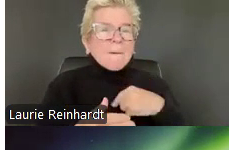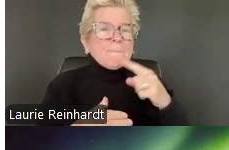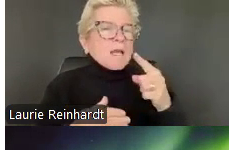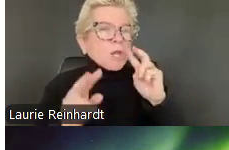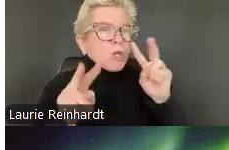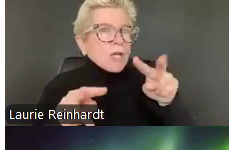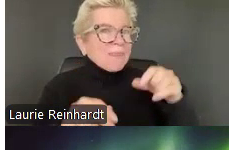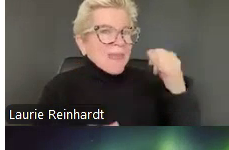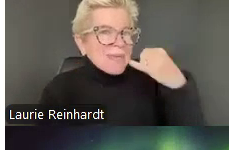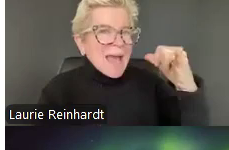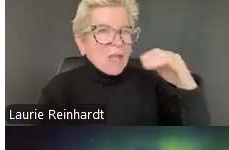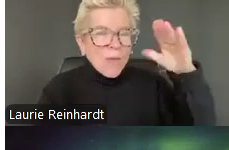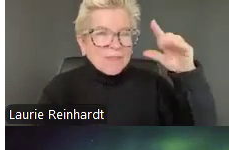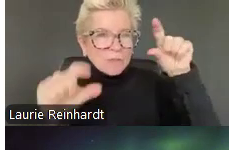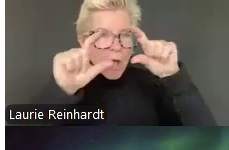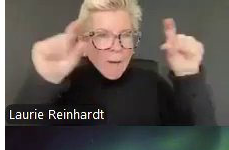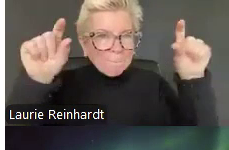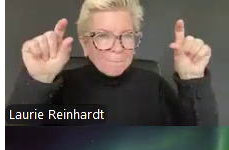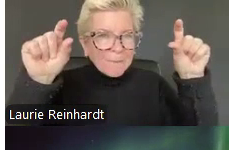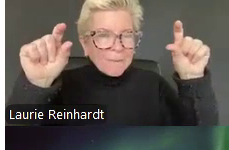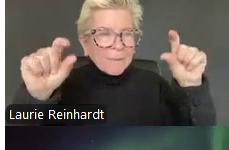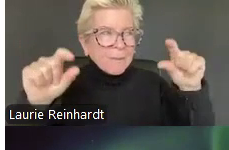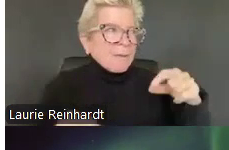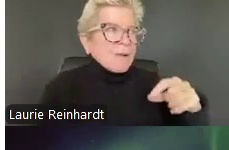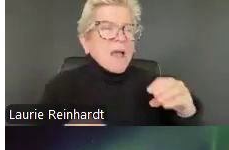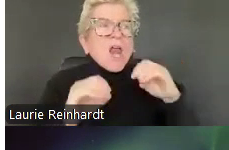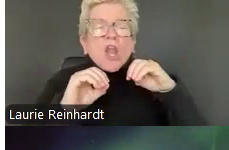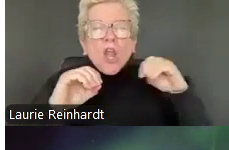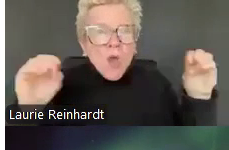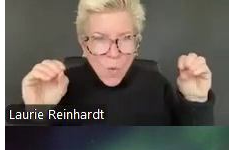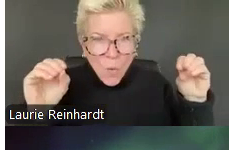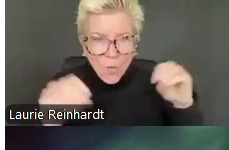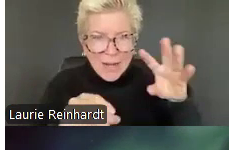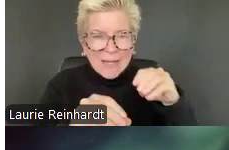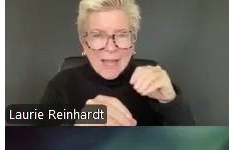bar at the top which is like no engagement. So these are students who are graduating from